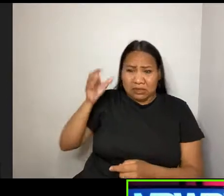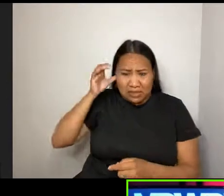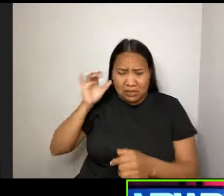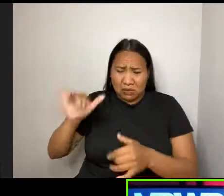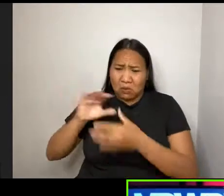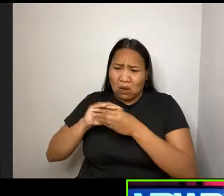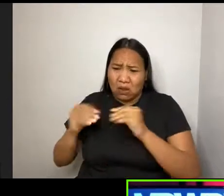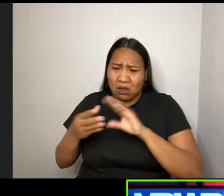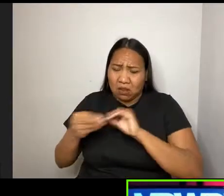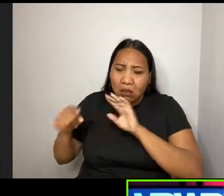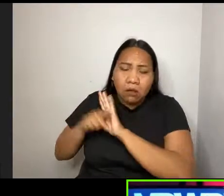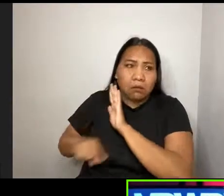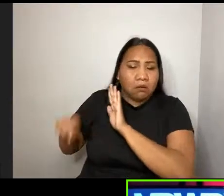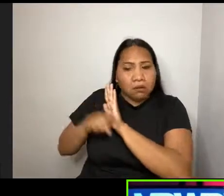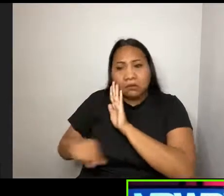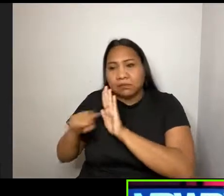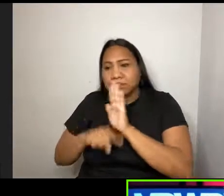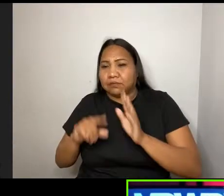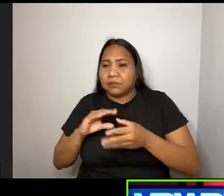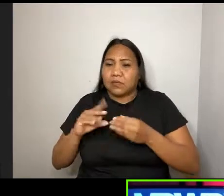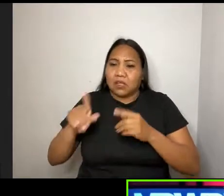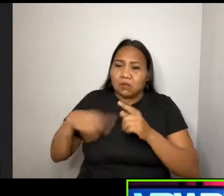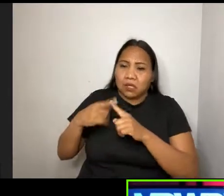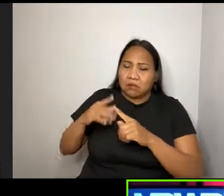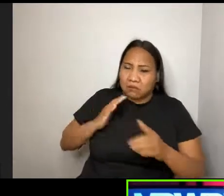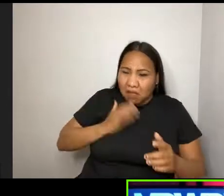everybody looks at you and it is like savage Native Americans.